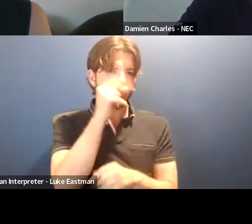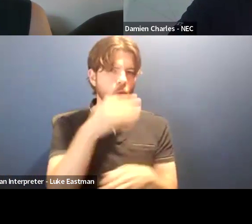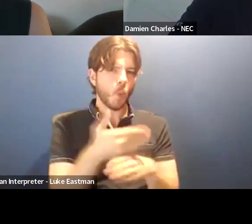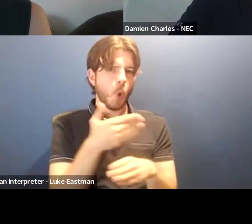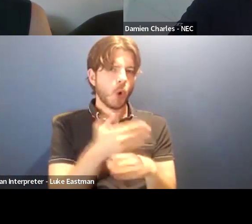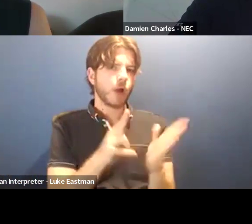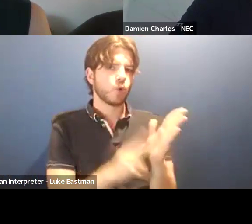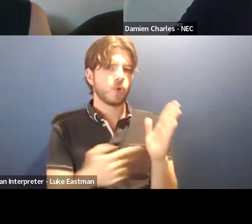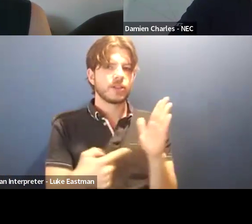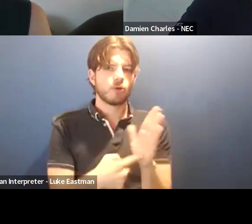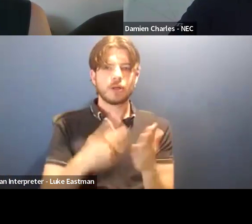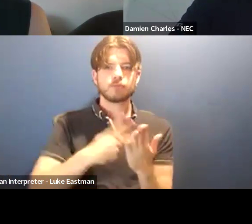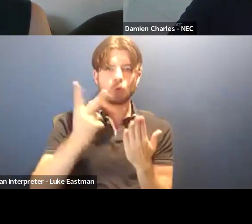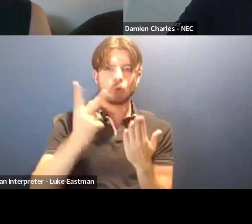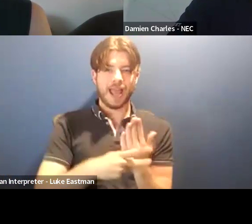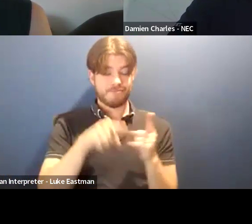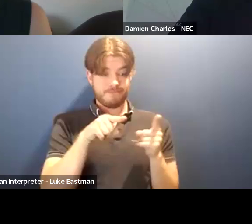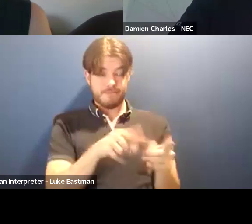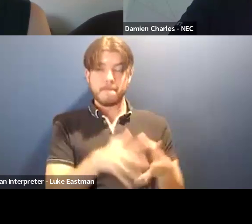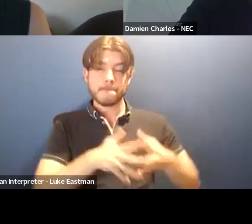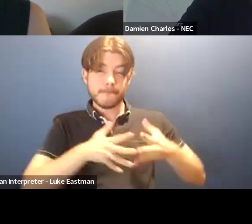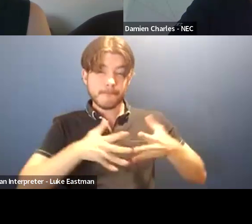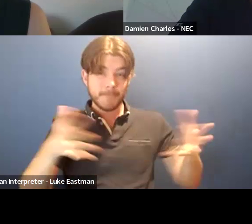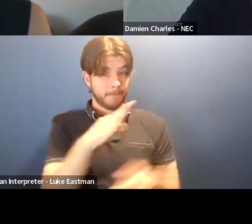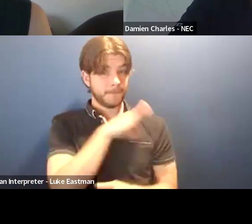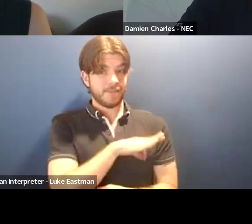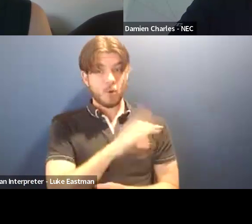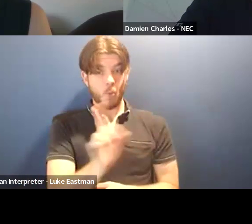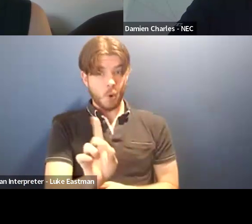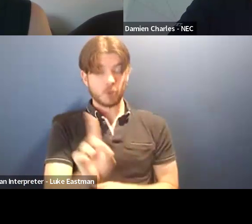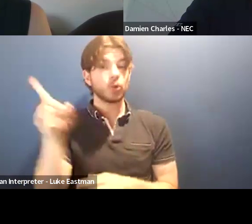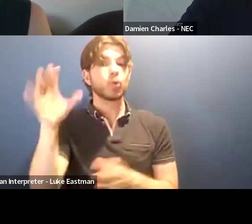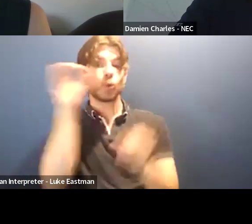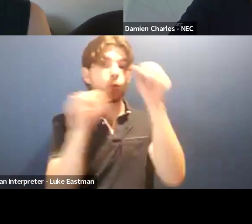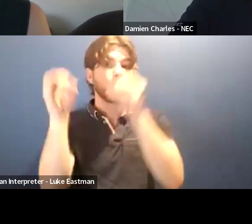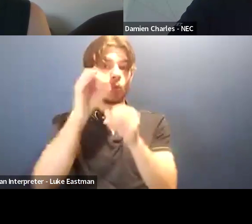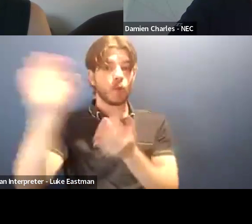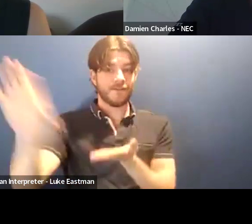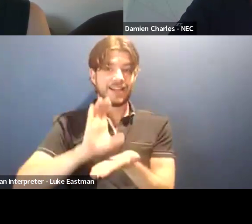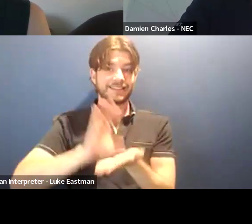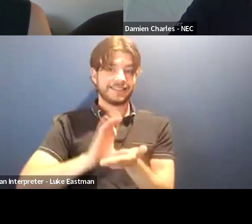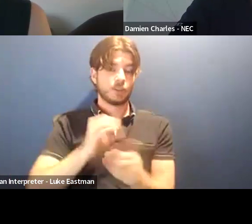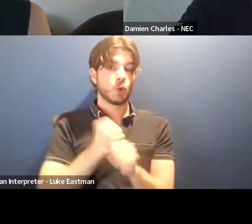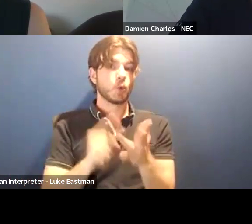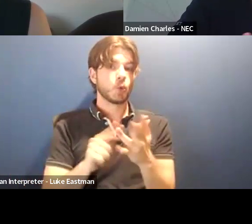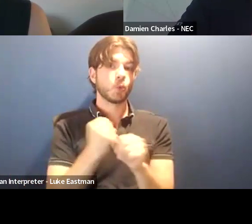real benefit of that program which was funded by Google at the time and